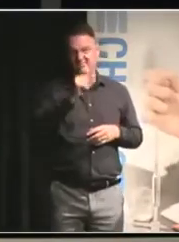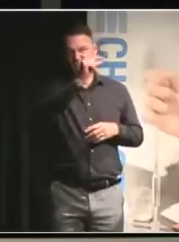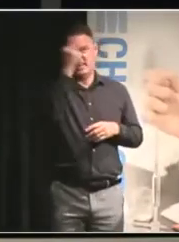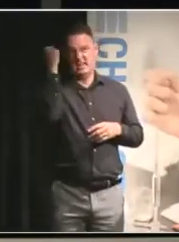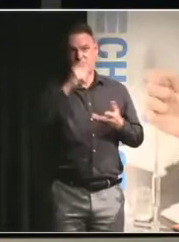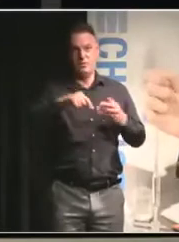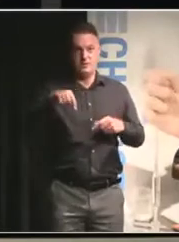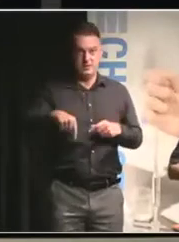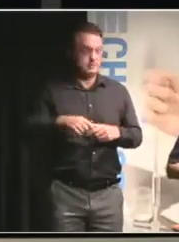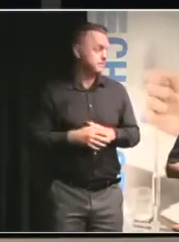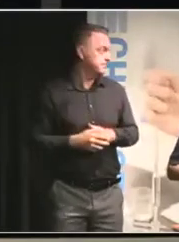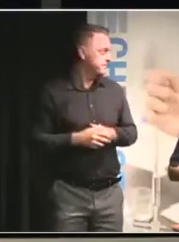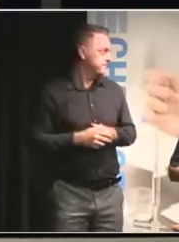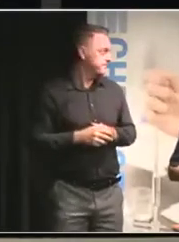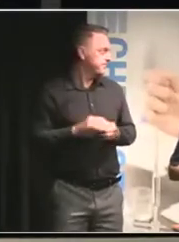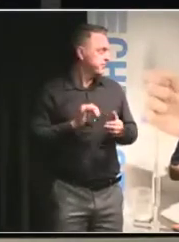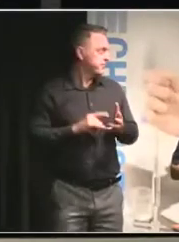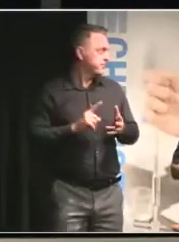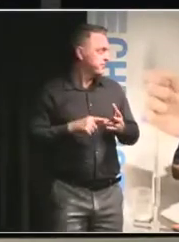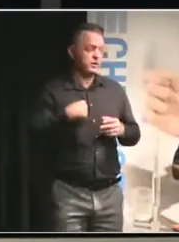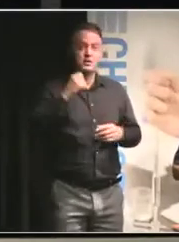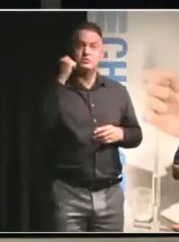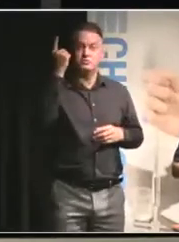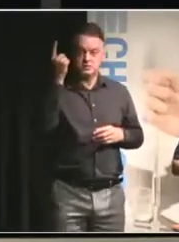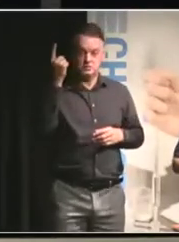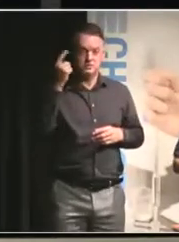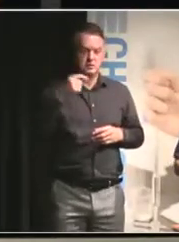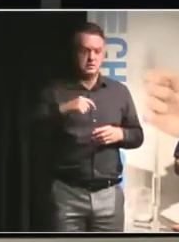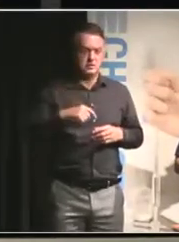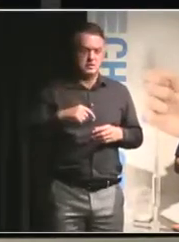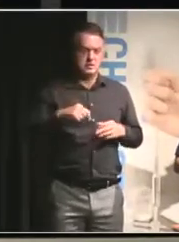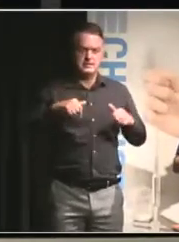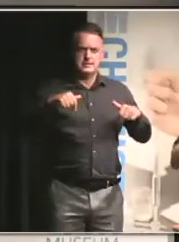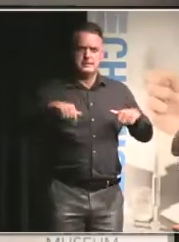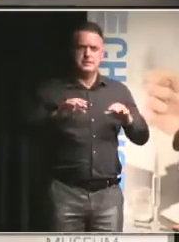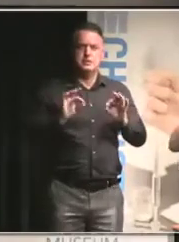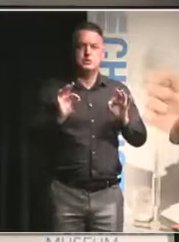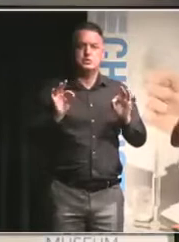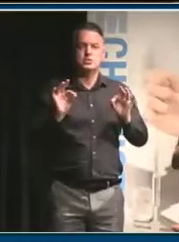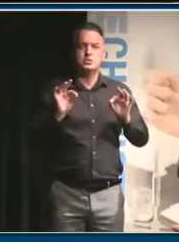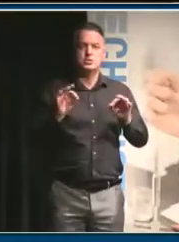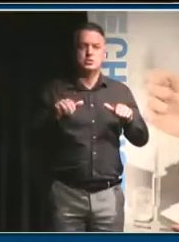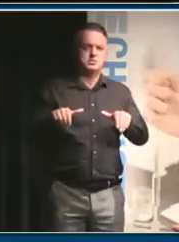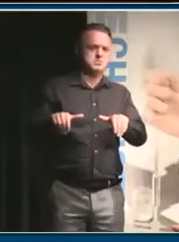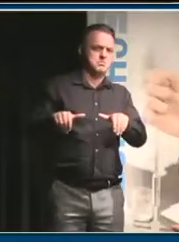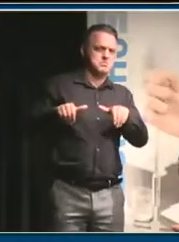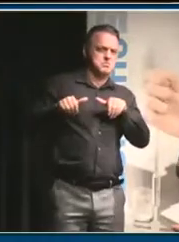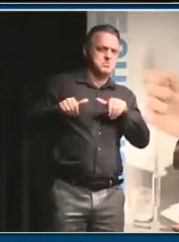what I did is I ended up you know realising that this isn't a pushback in the market for green.